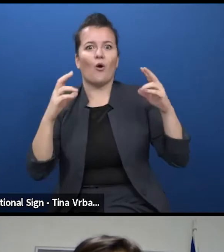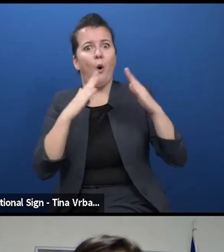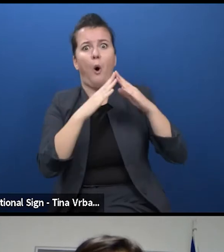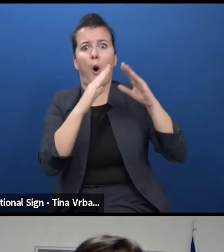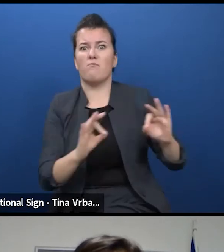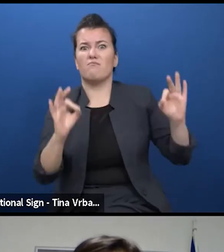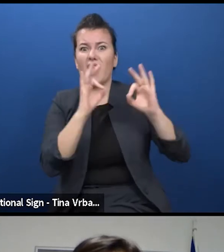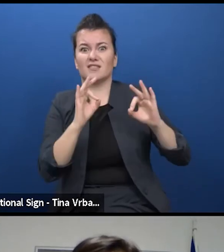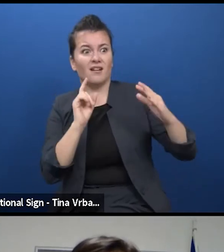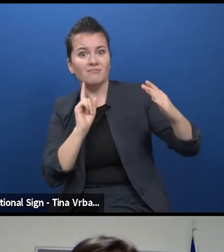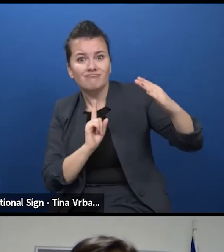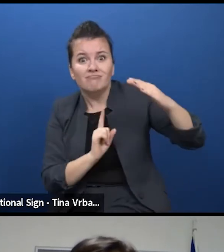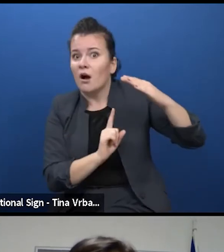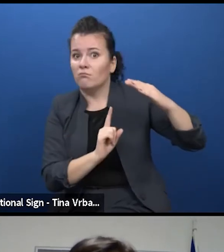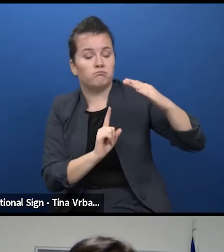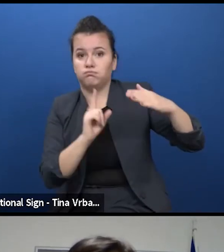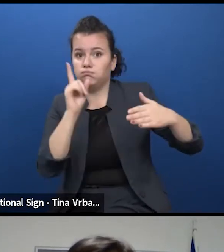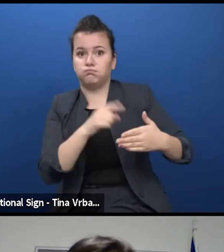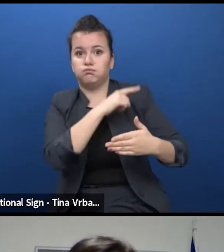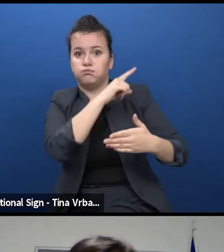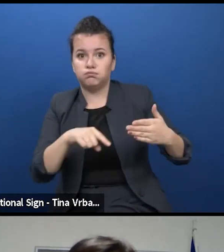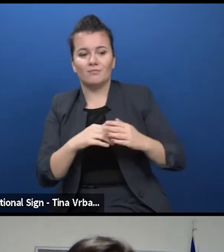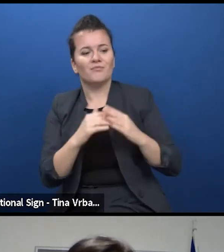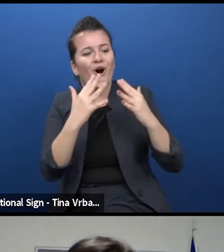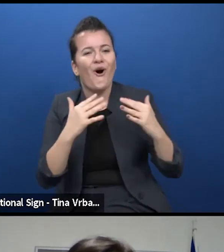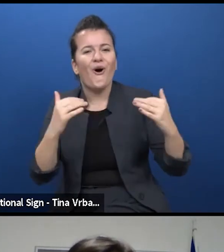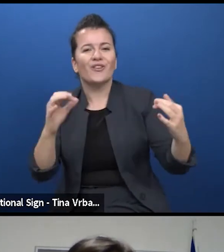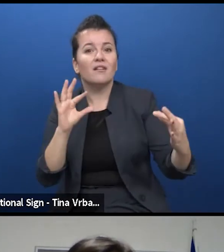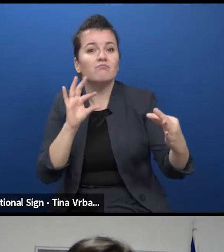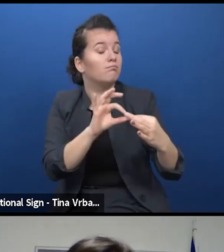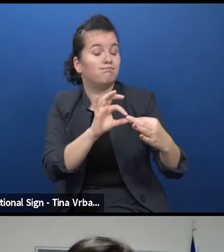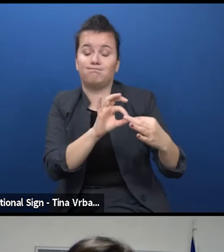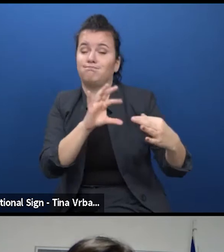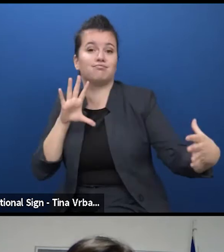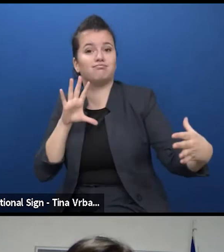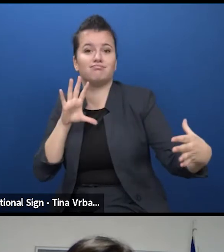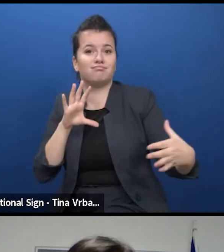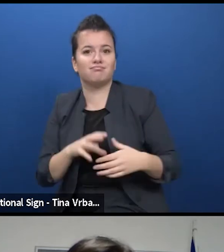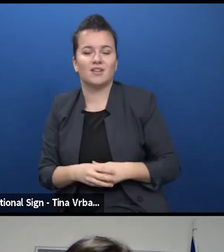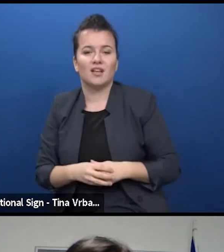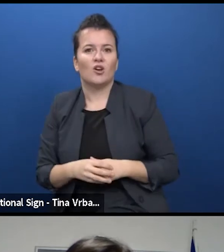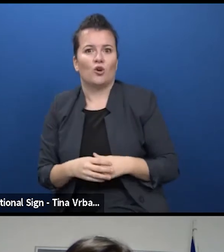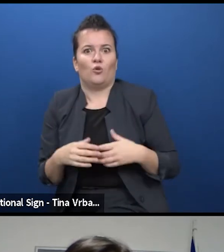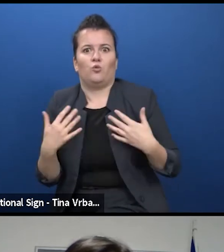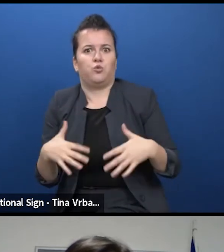in contact with your audiences, with the people to which you are you are addressing your work.